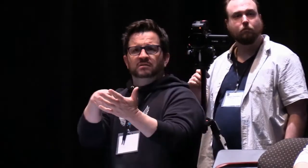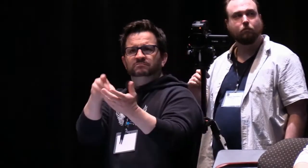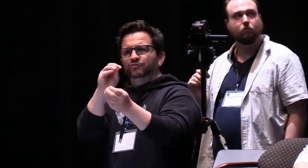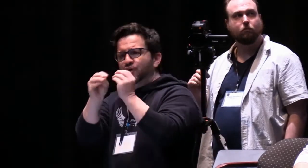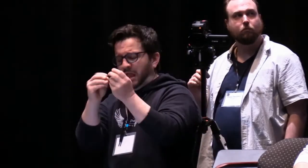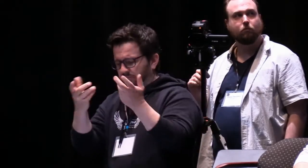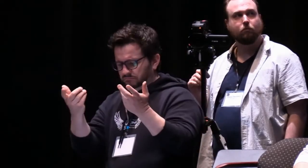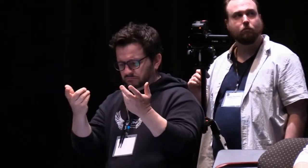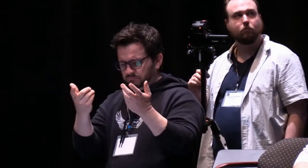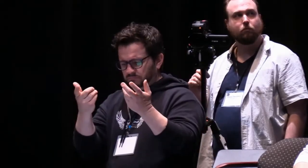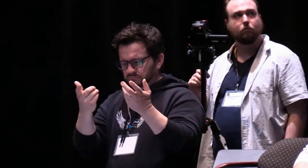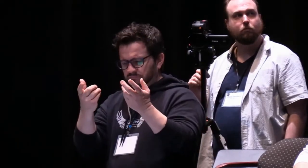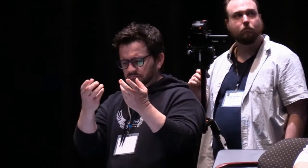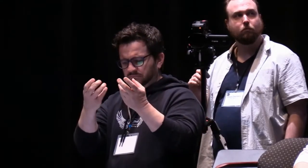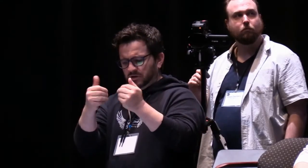And how do we critique that?